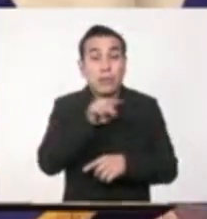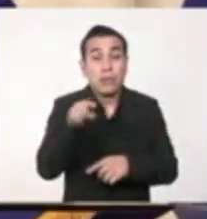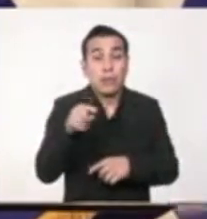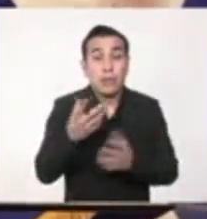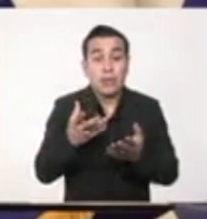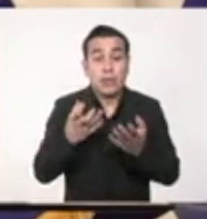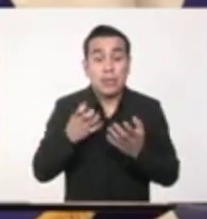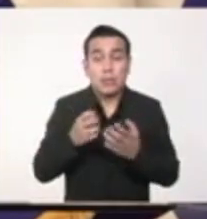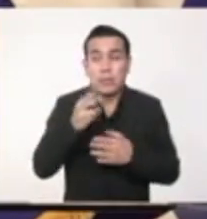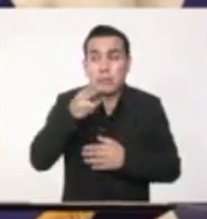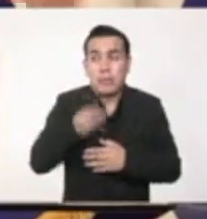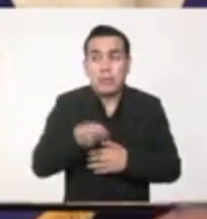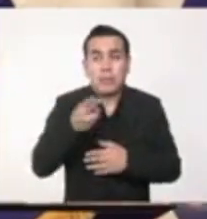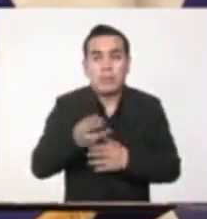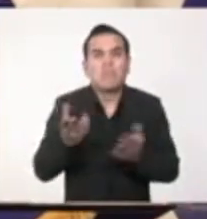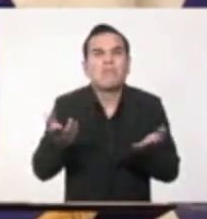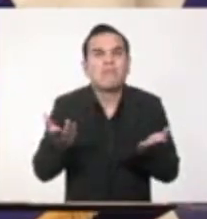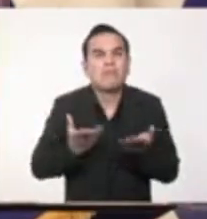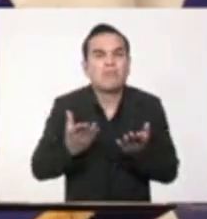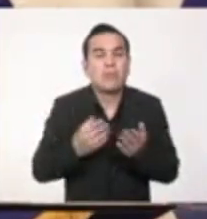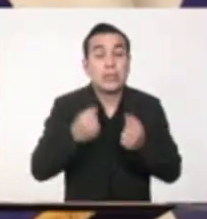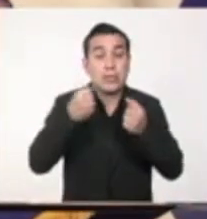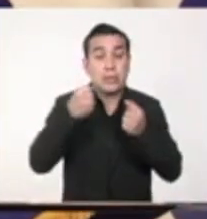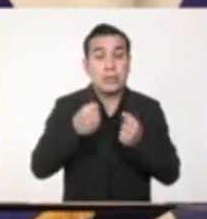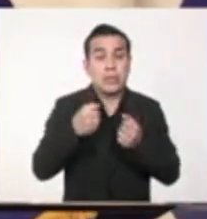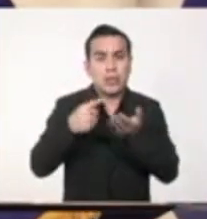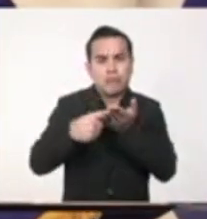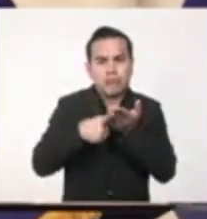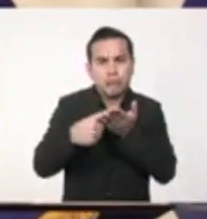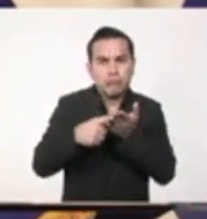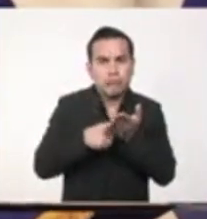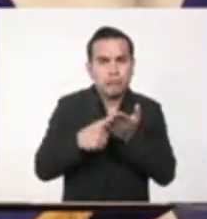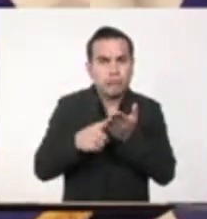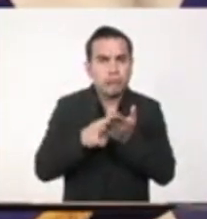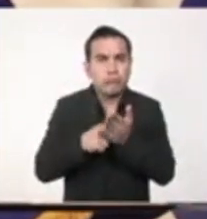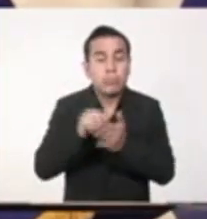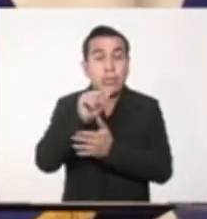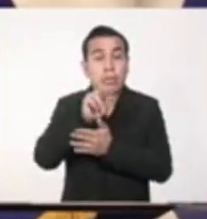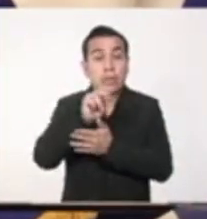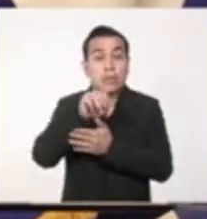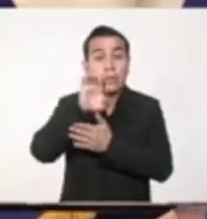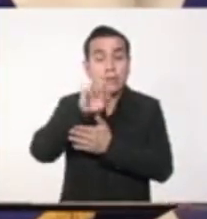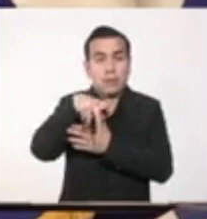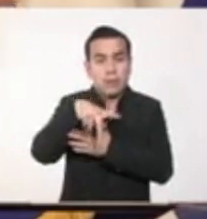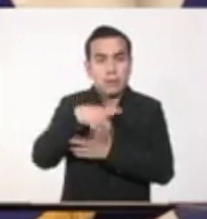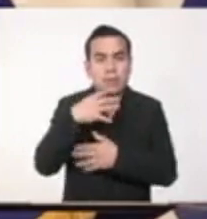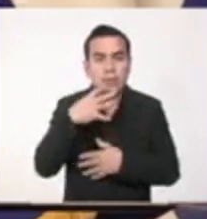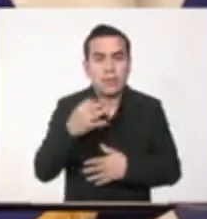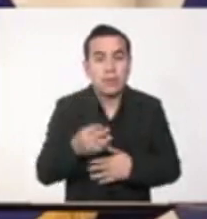Let's anchor them and look, sit with Fusade, sit down with listen to Javier Siman, listen to Miguel Ángel Siman,